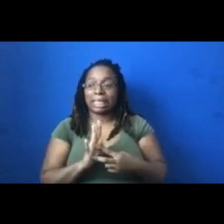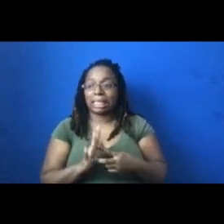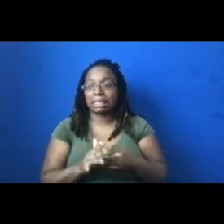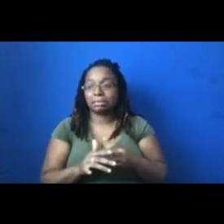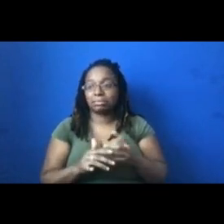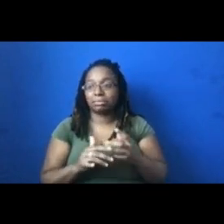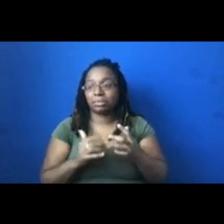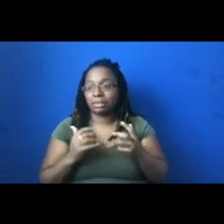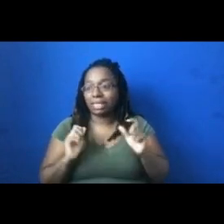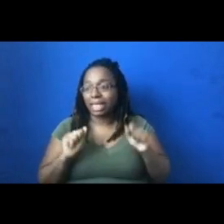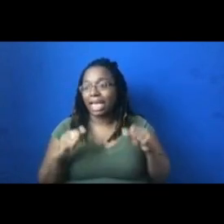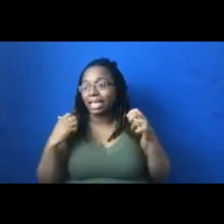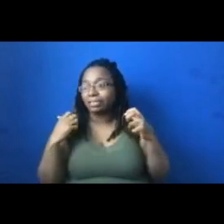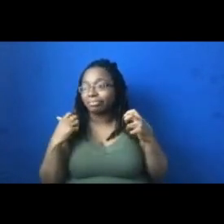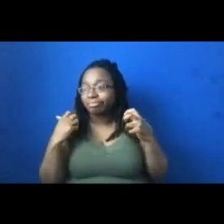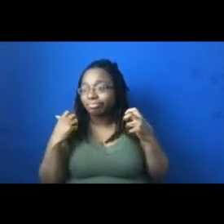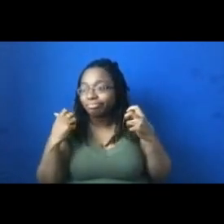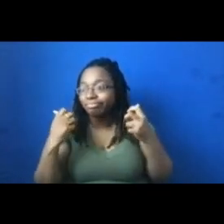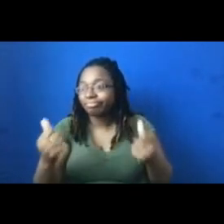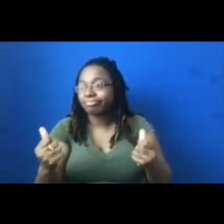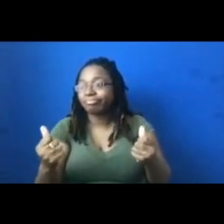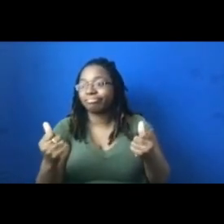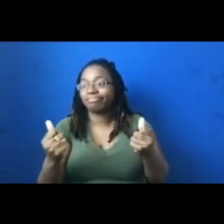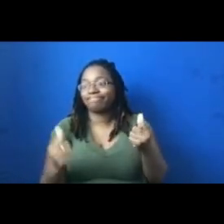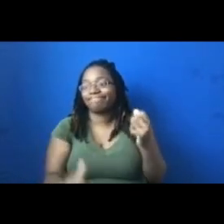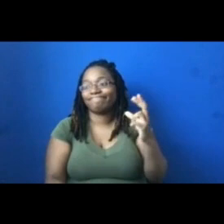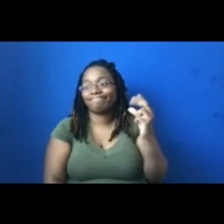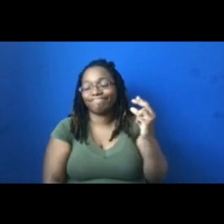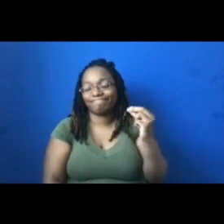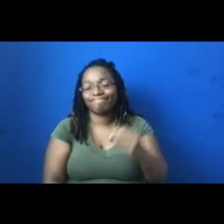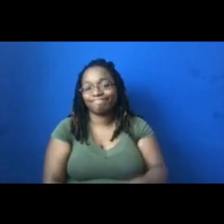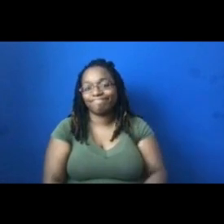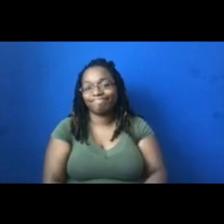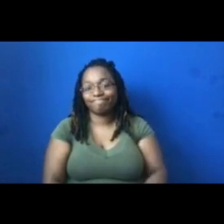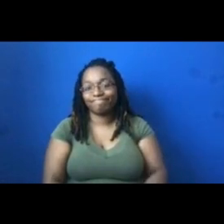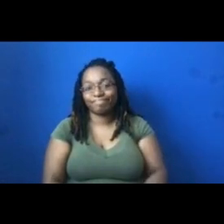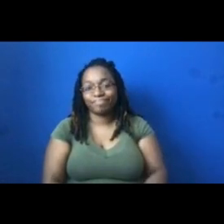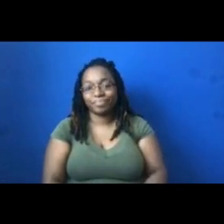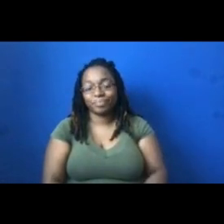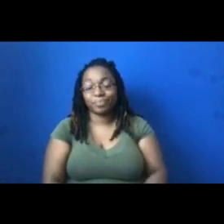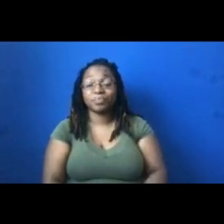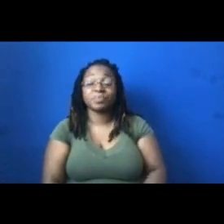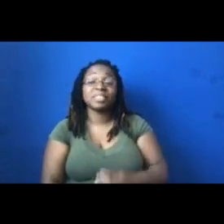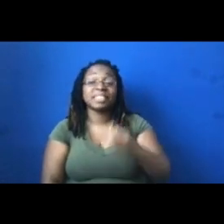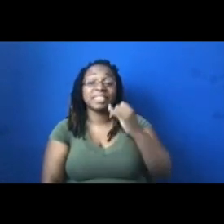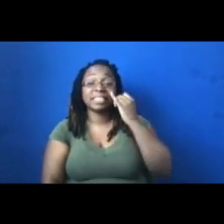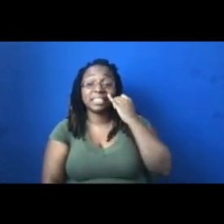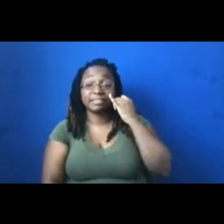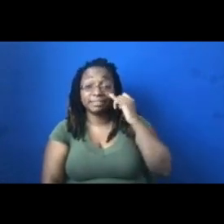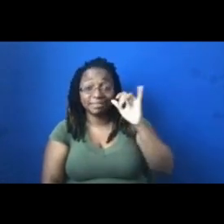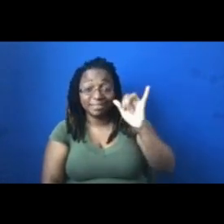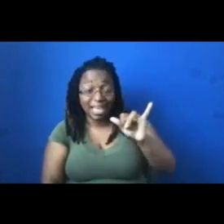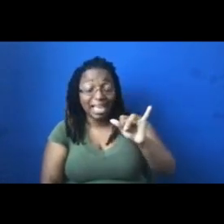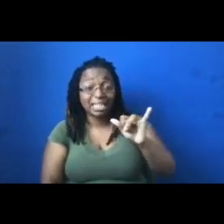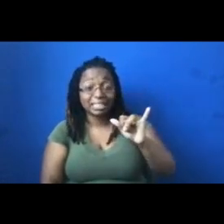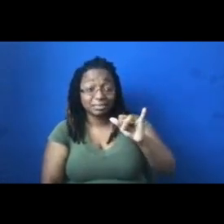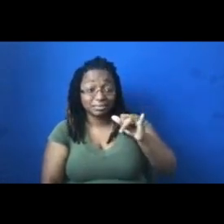situation. If that que, if that eventuality occurs over time,